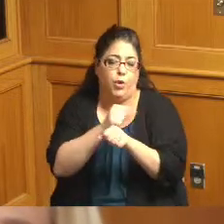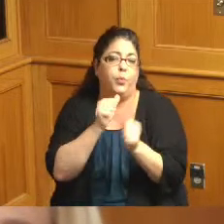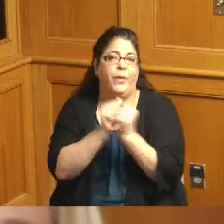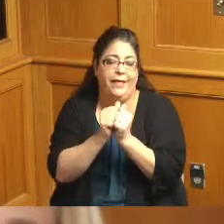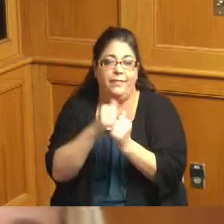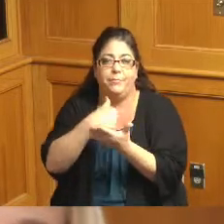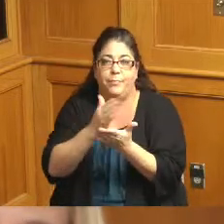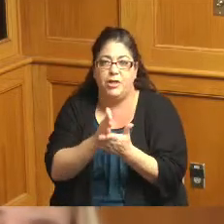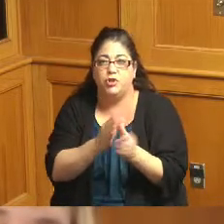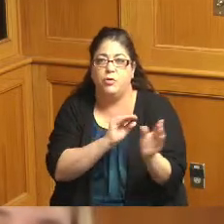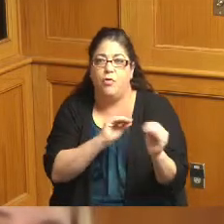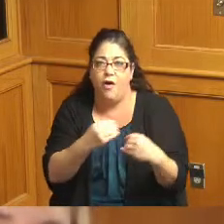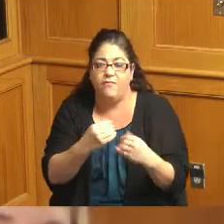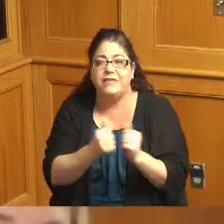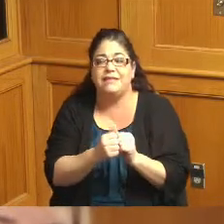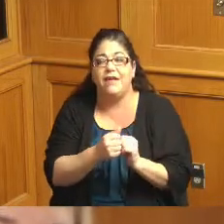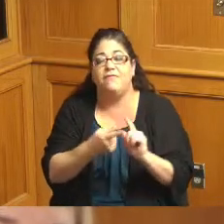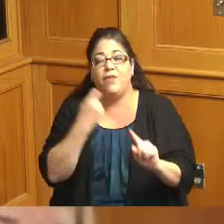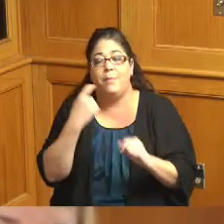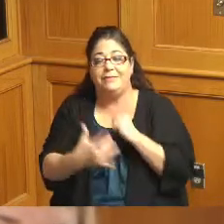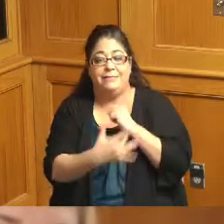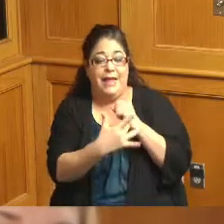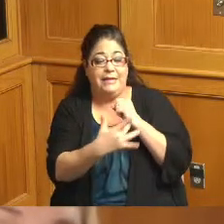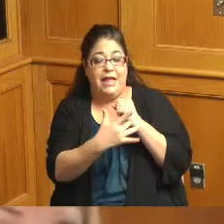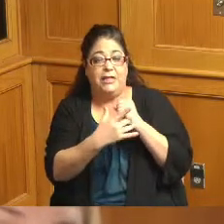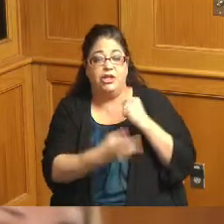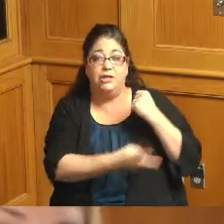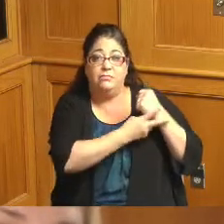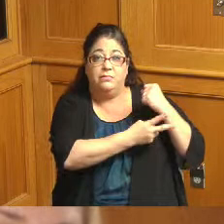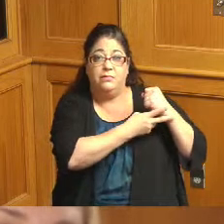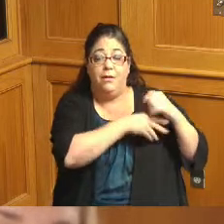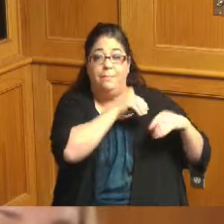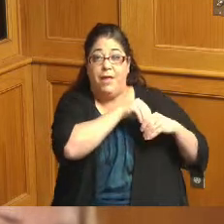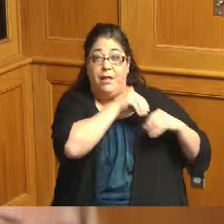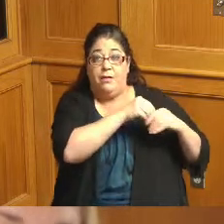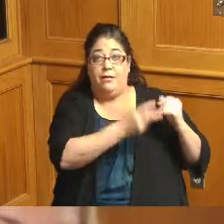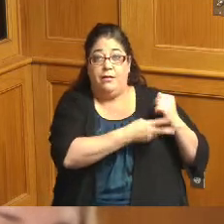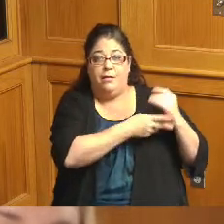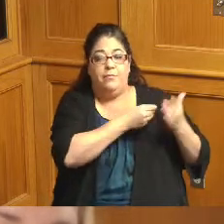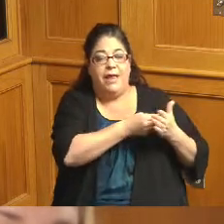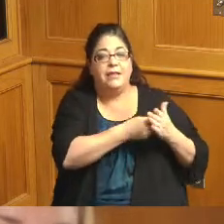that draws from our technology Reserve fund so that's not all hitting the general fund it's great